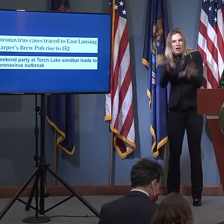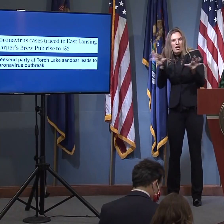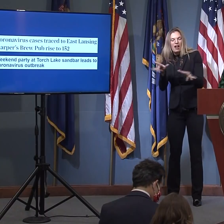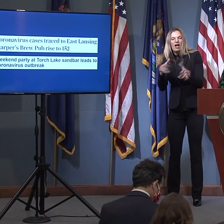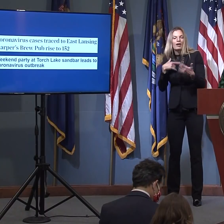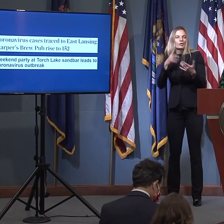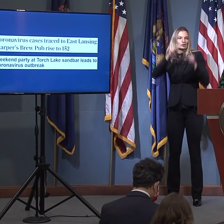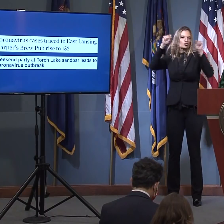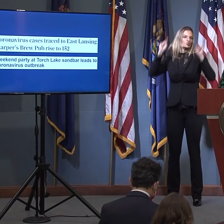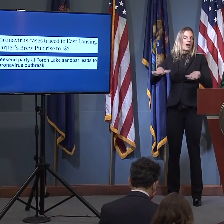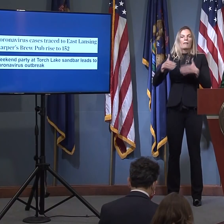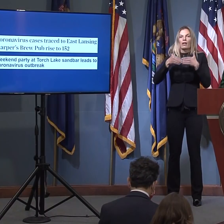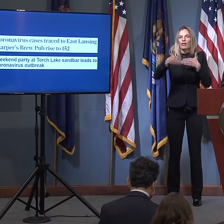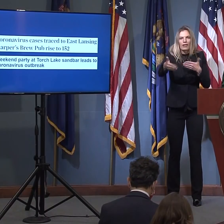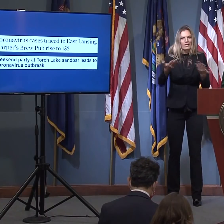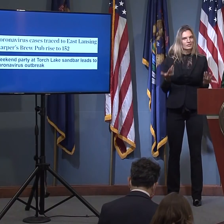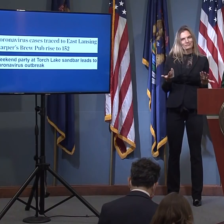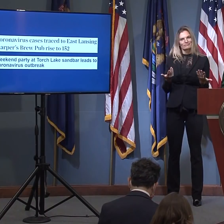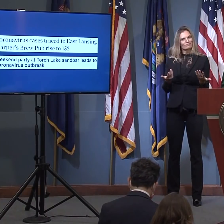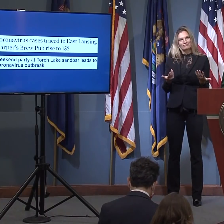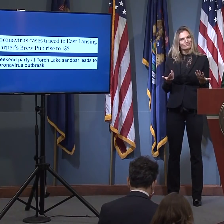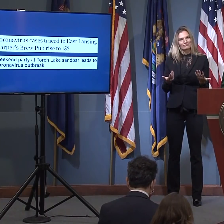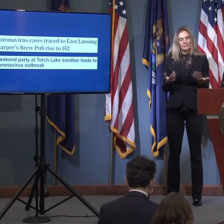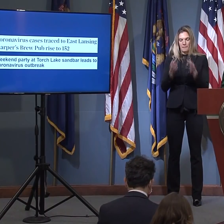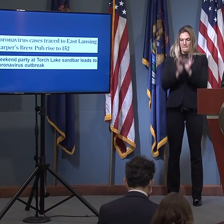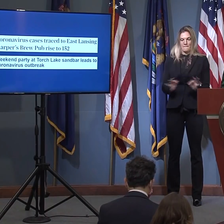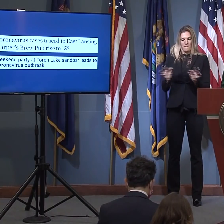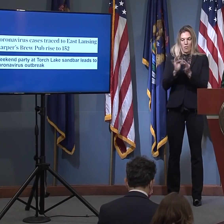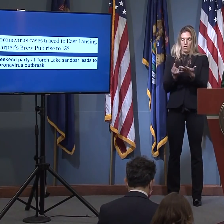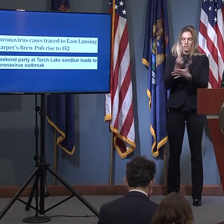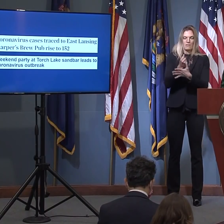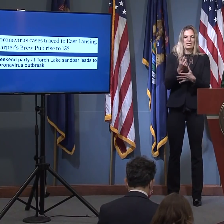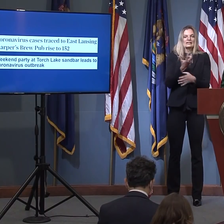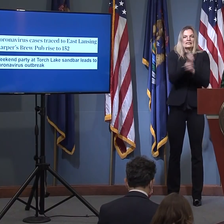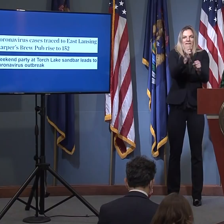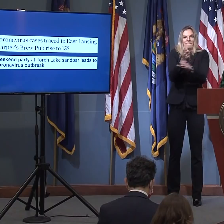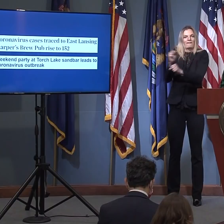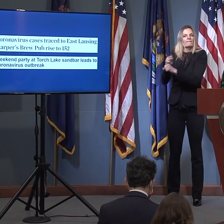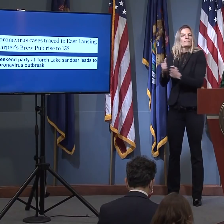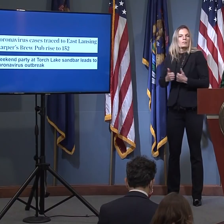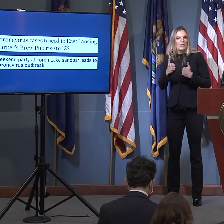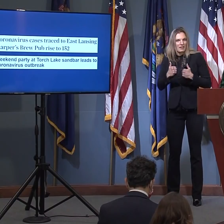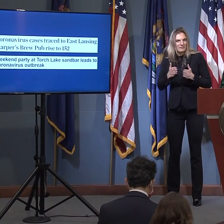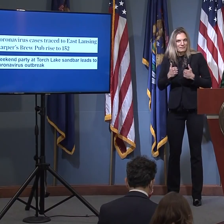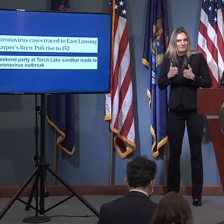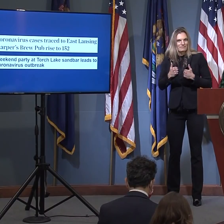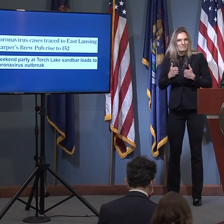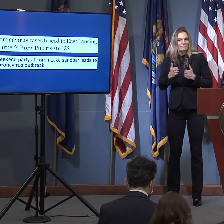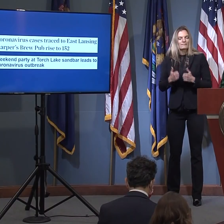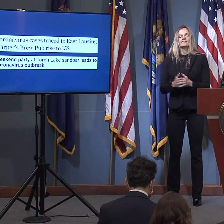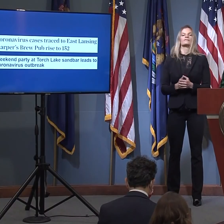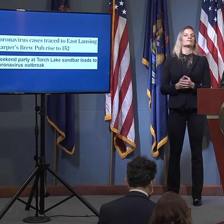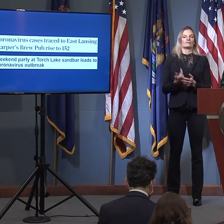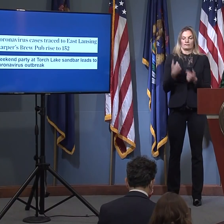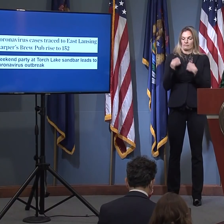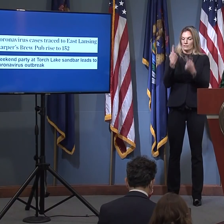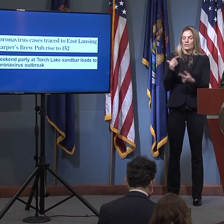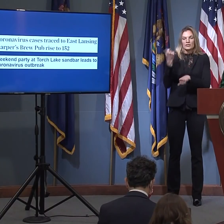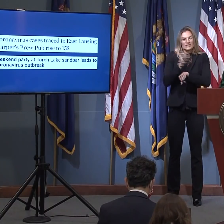GO TO CAST, ALL THE HARD WORK WE HAVE DONE OVER THE FAST PAST FOUR MONTHS? LIKE I SAID BEFORE, WE GOT TO BE IN THIS BUSINESS SAVING LIVES. THAT WHAT IS WE'RE TRYING TO DO